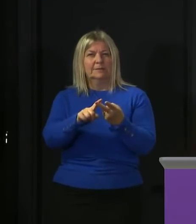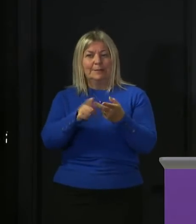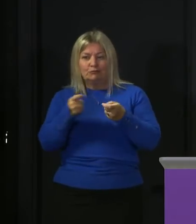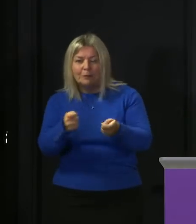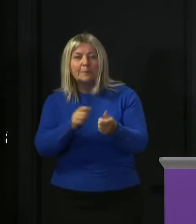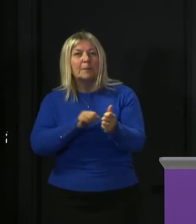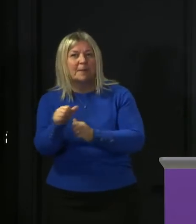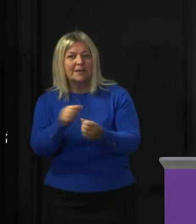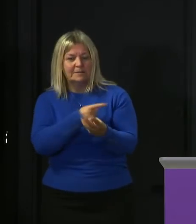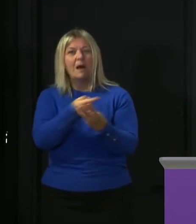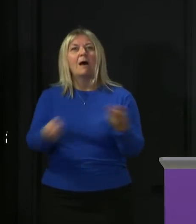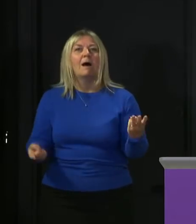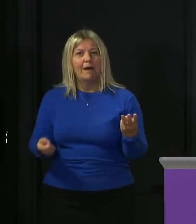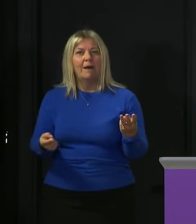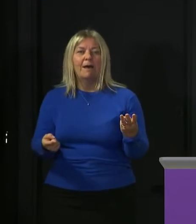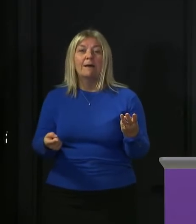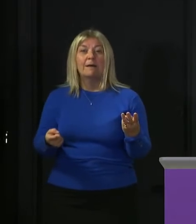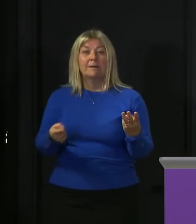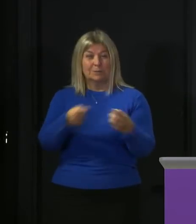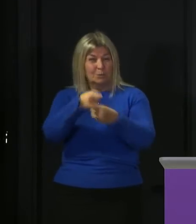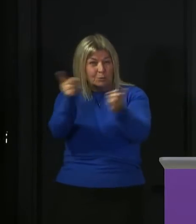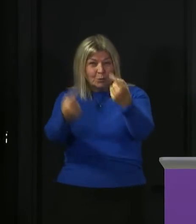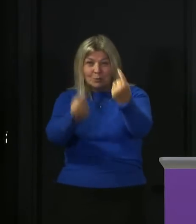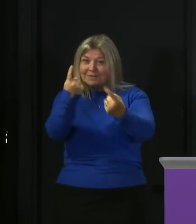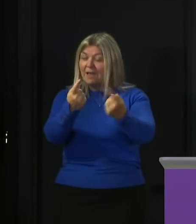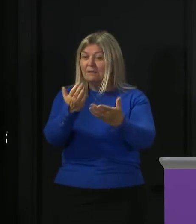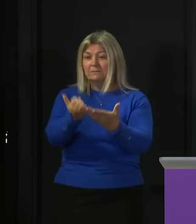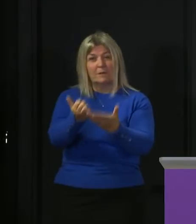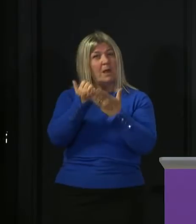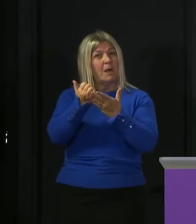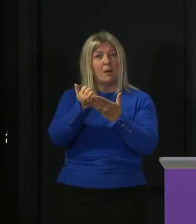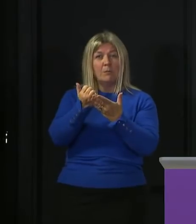brought it down to a very low level. If we were experiencing what we were experiencing now